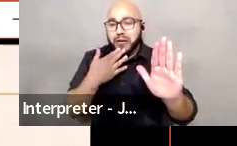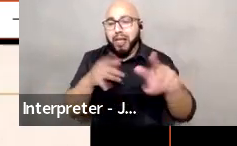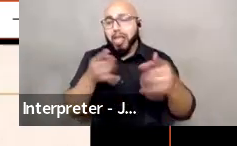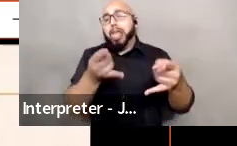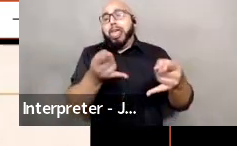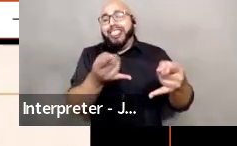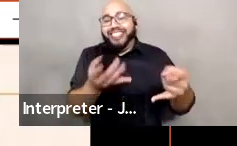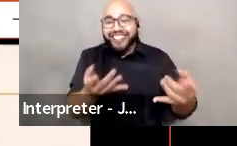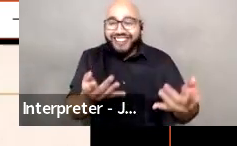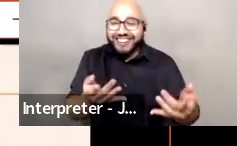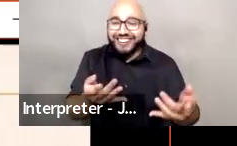These terrorists. For a moment.